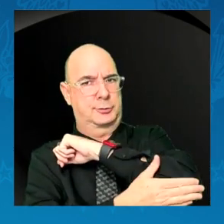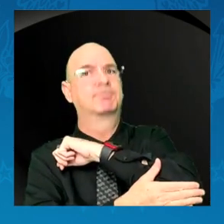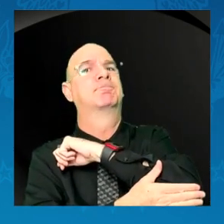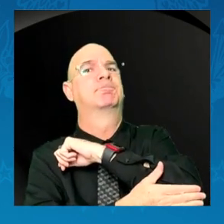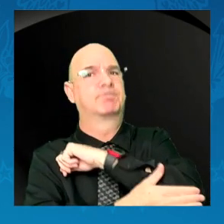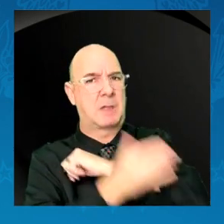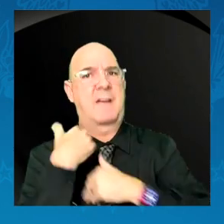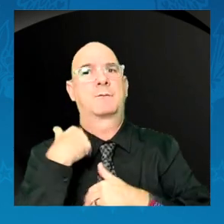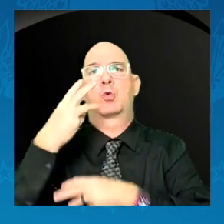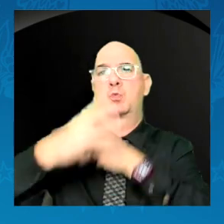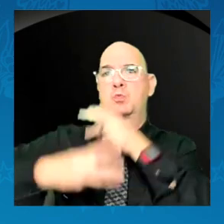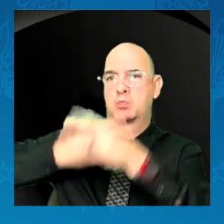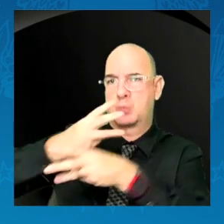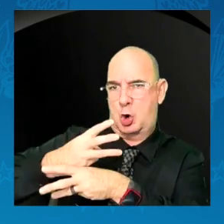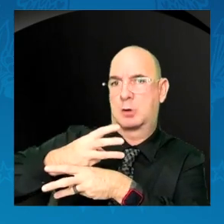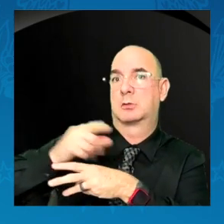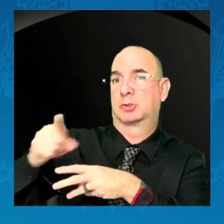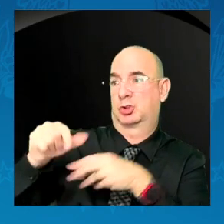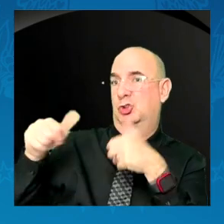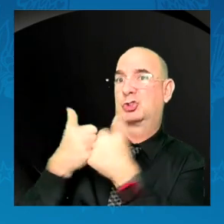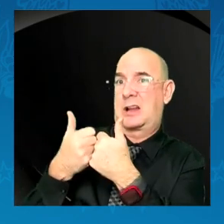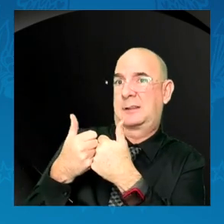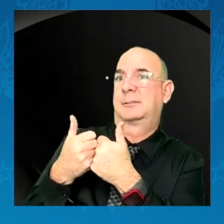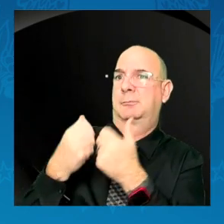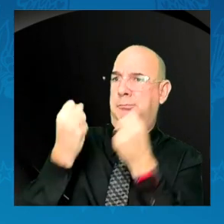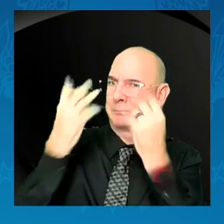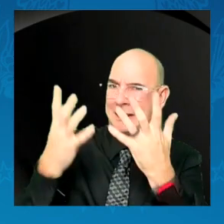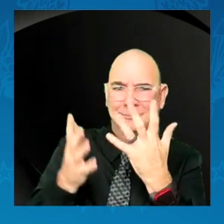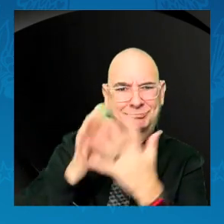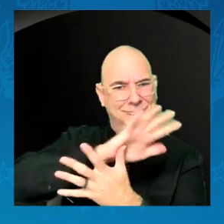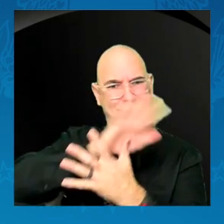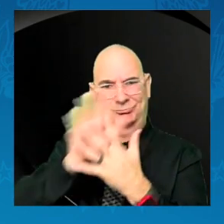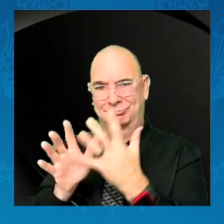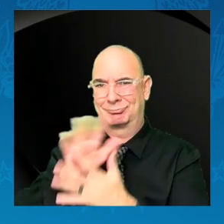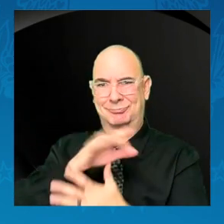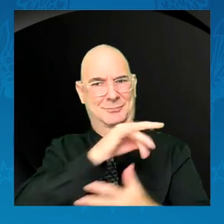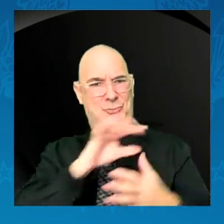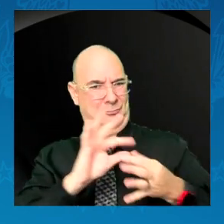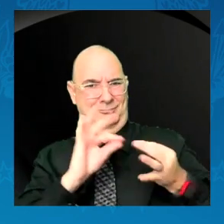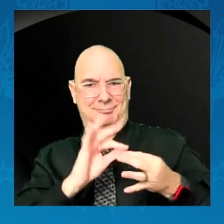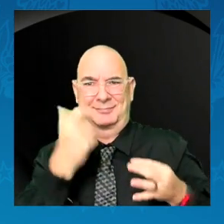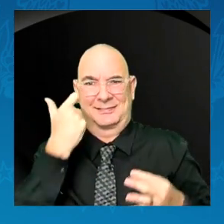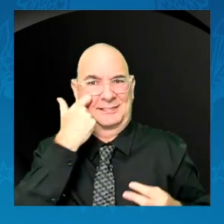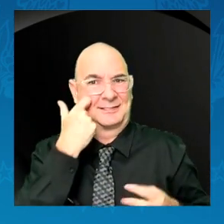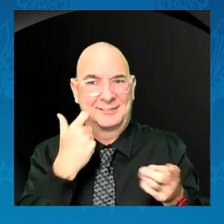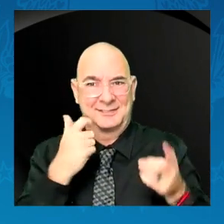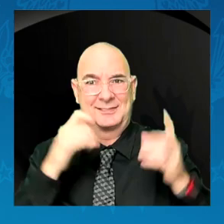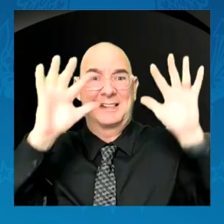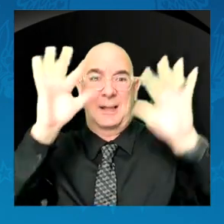that you've mentioned, including obviously climate change. We've identified in our efforts in space